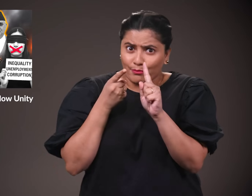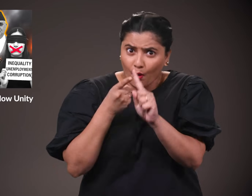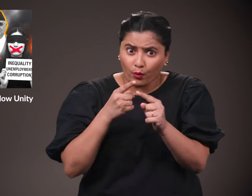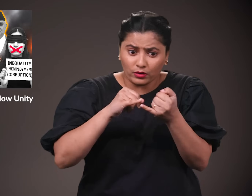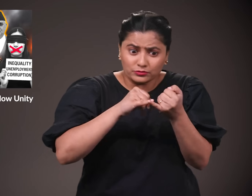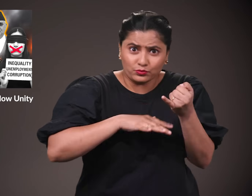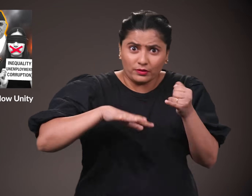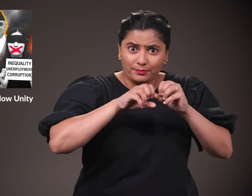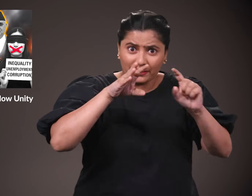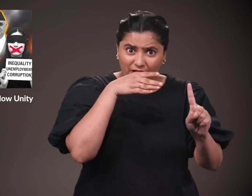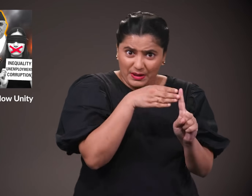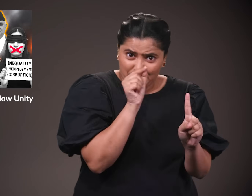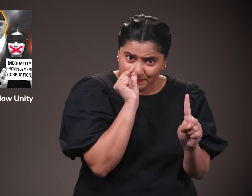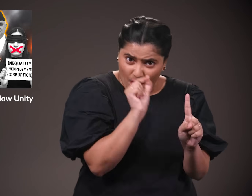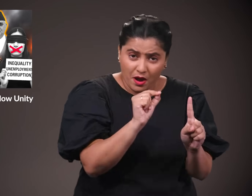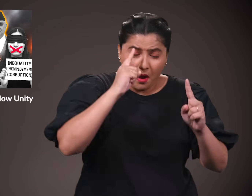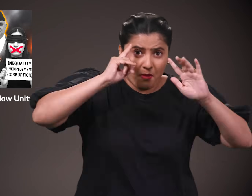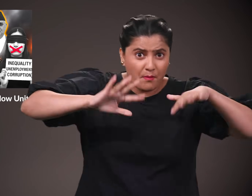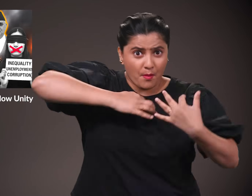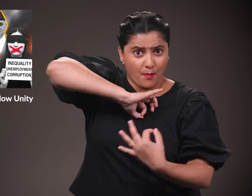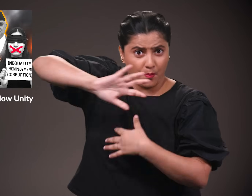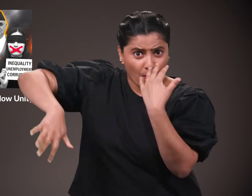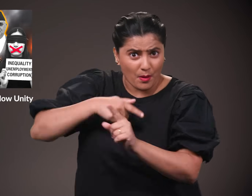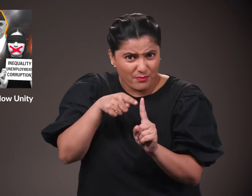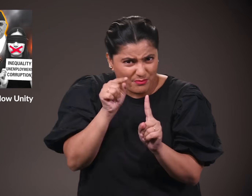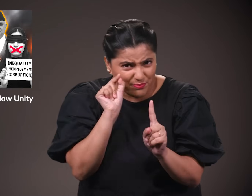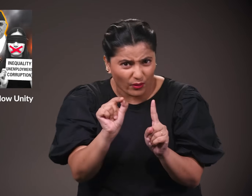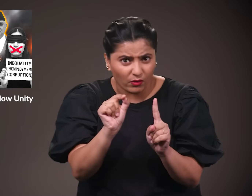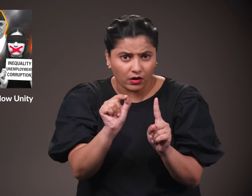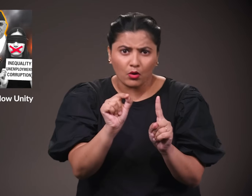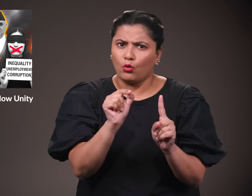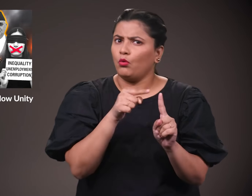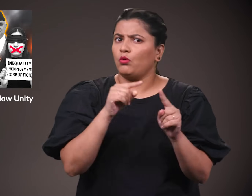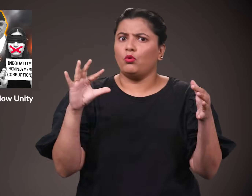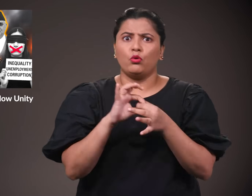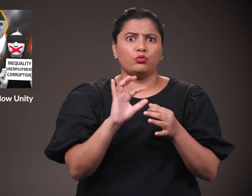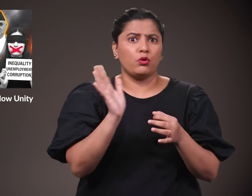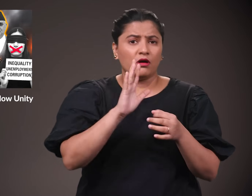Was their anger only because of the social media ban? No.